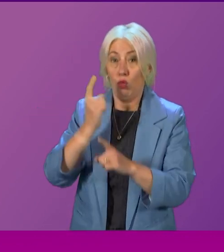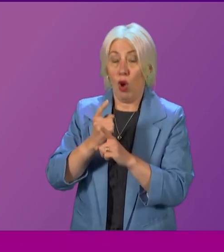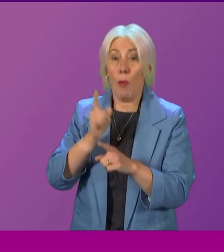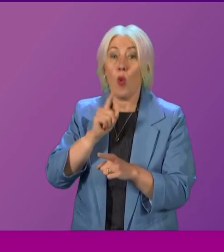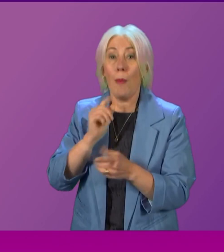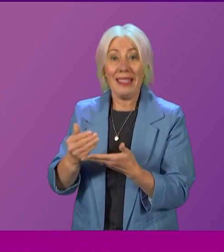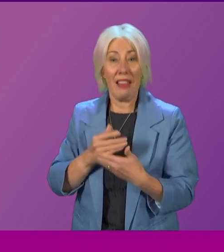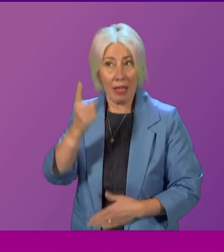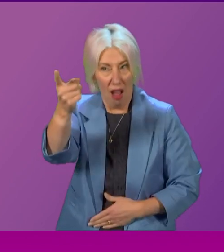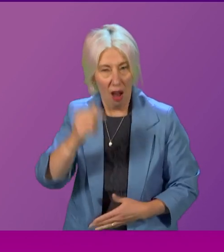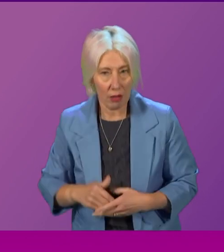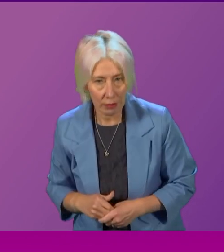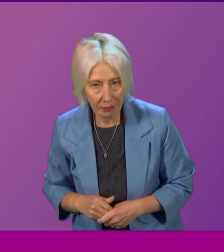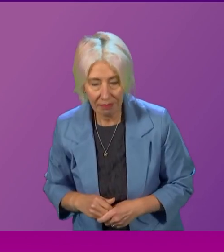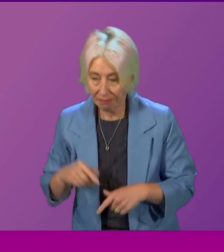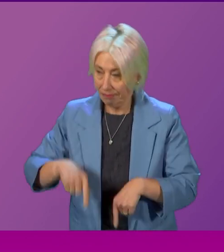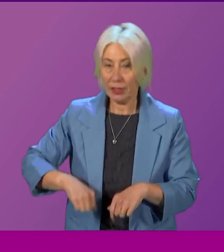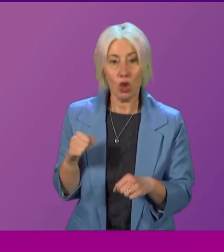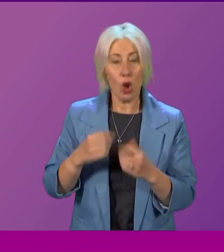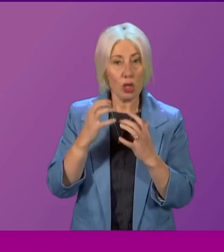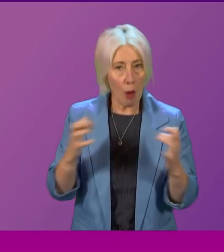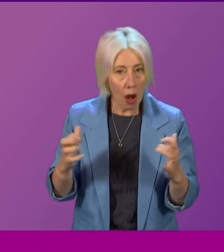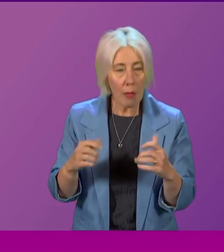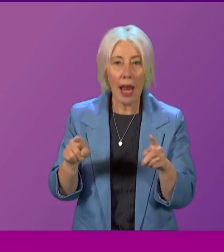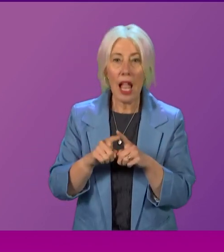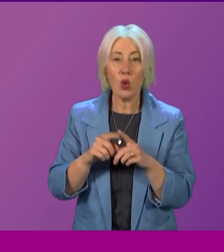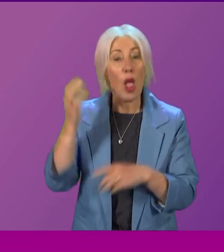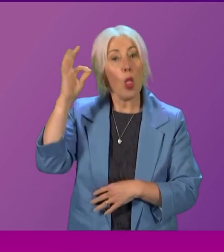The Scottish Parliament, including the committee that is in charge of scrutinising the bill,